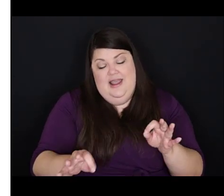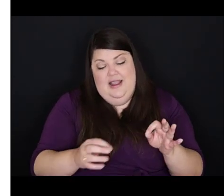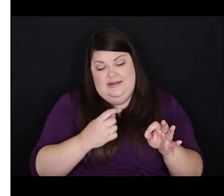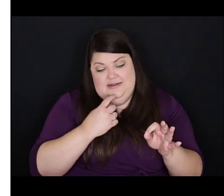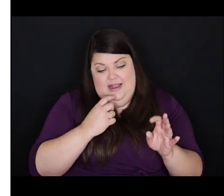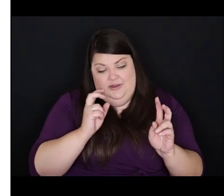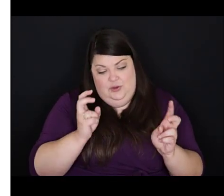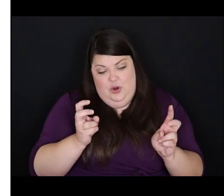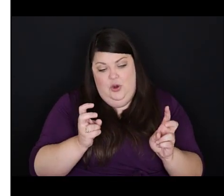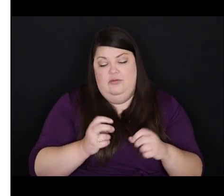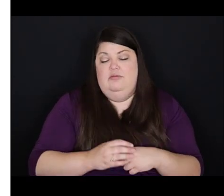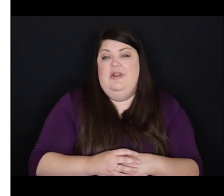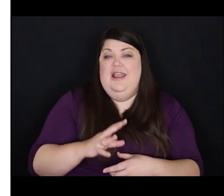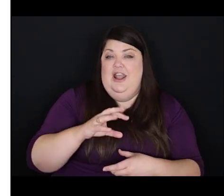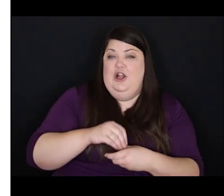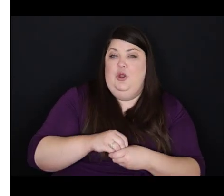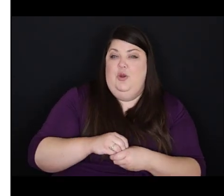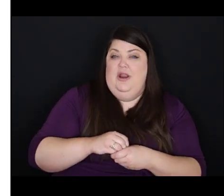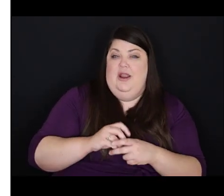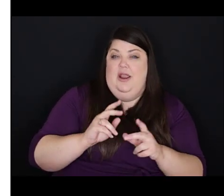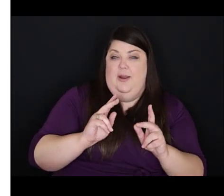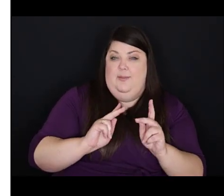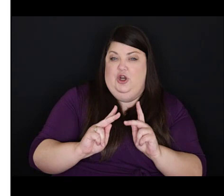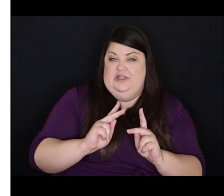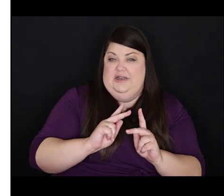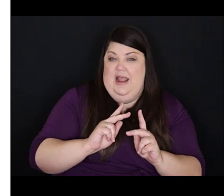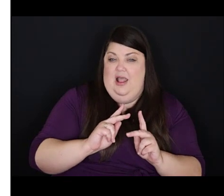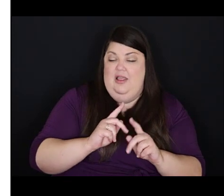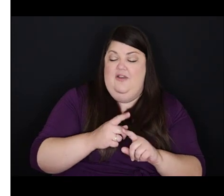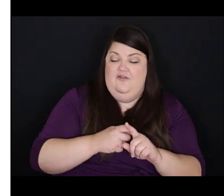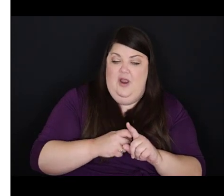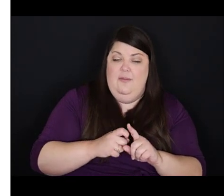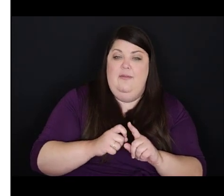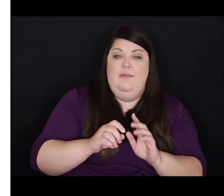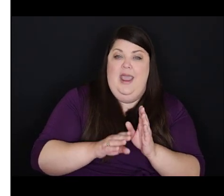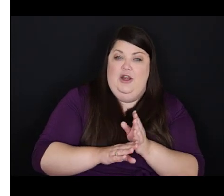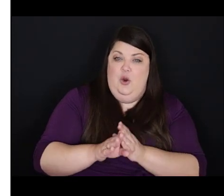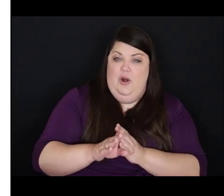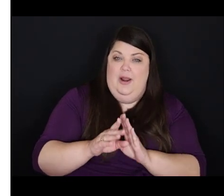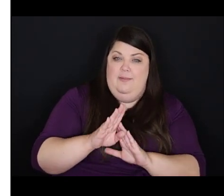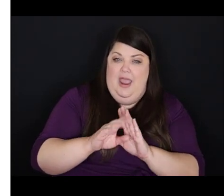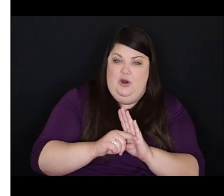“including personnel from minority backgrounds and personnel who are individuals with disabilities.”